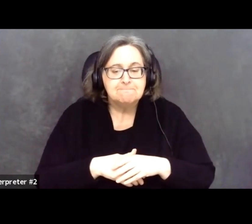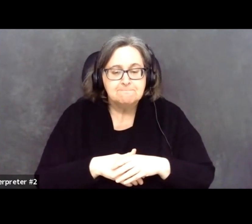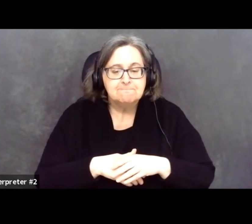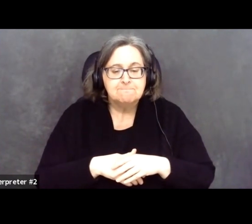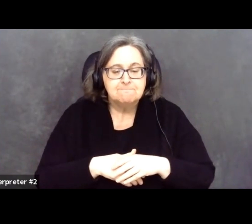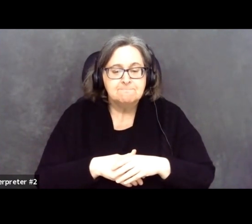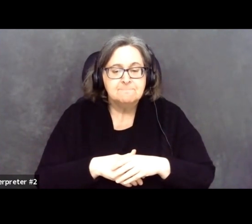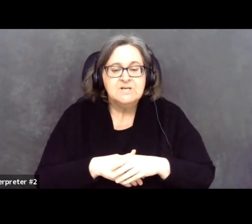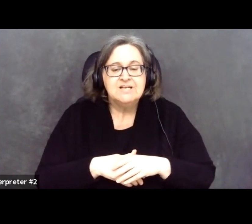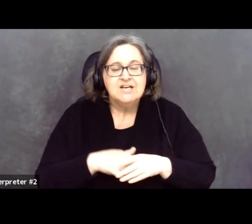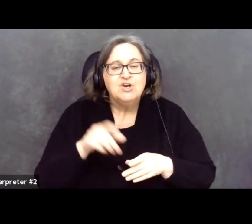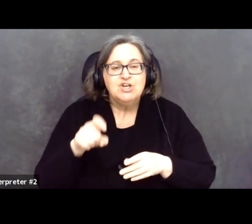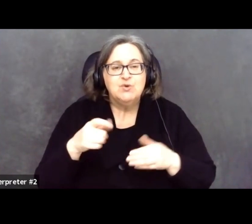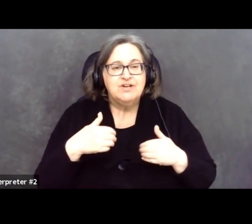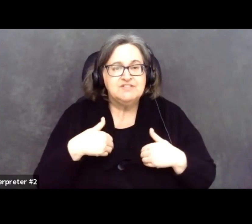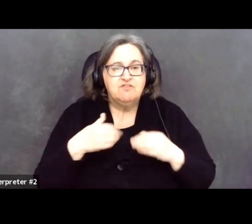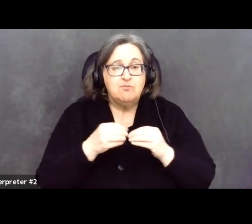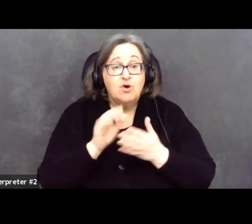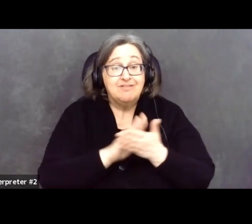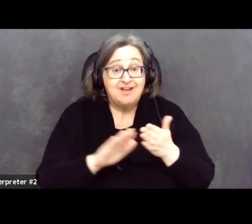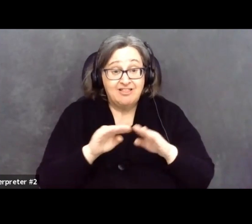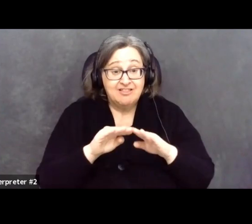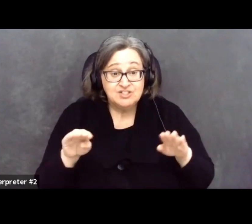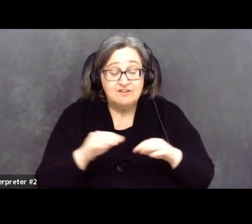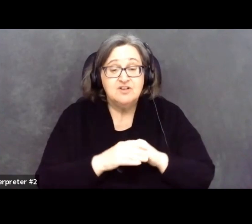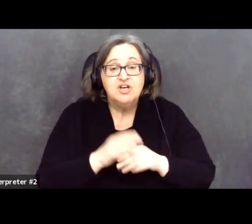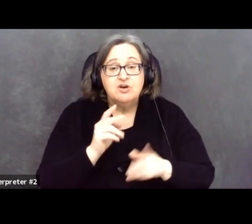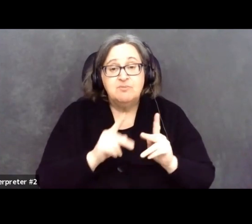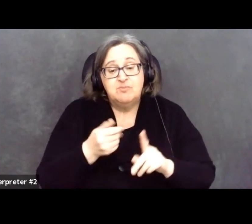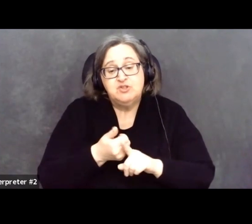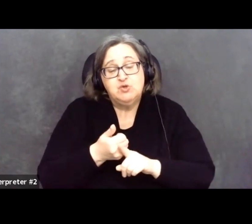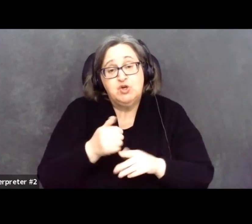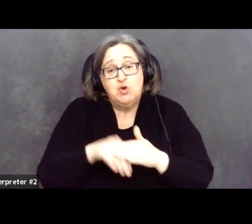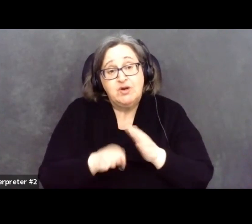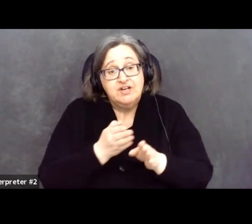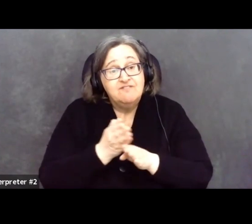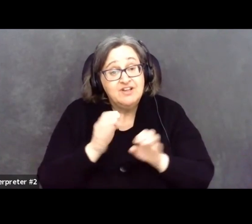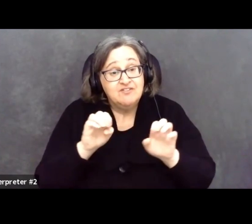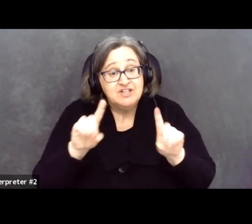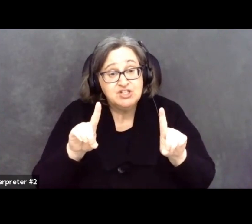There needs to be more at college level so people going into the field of education have some